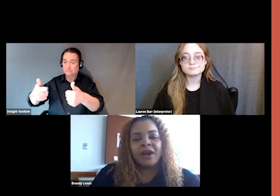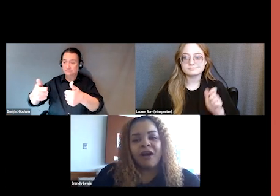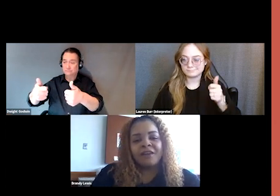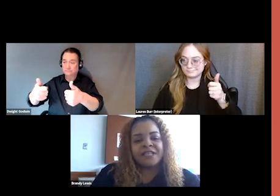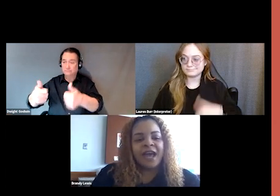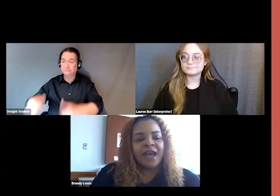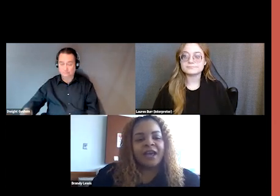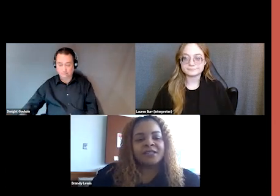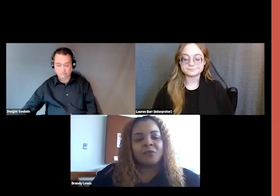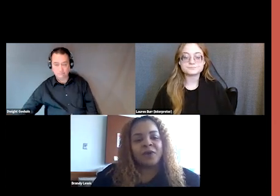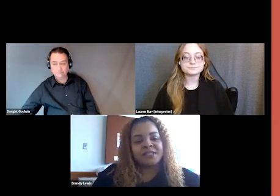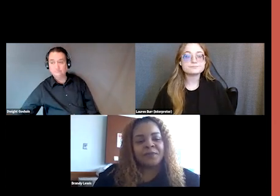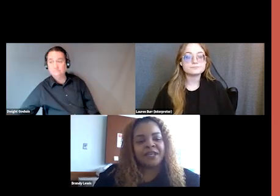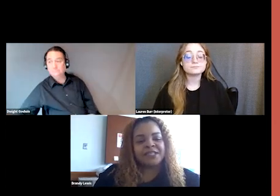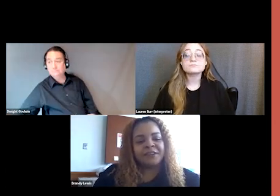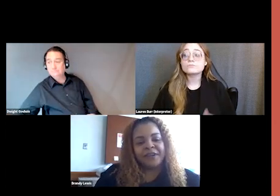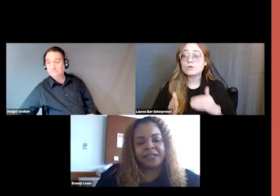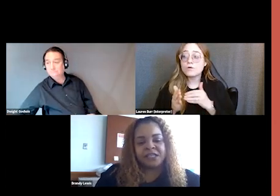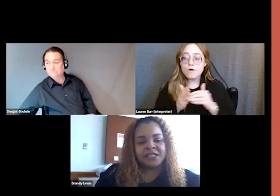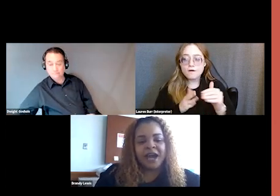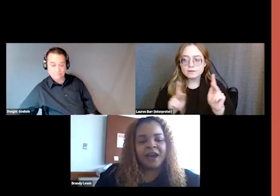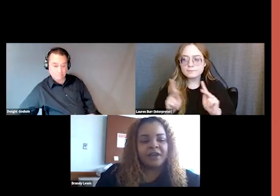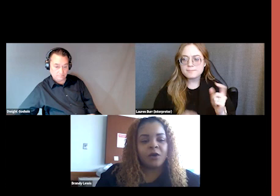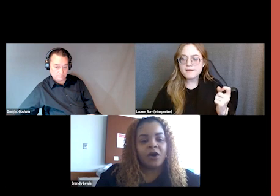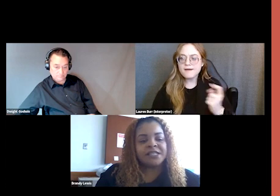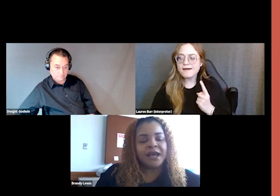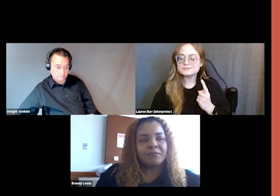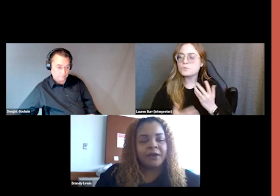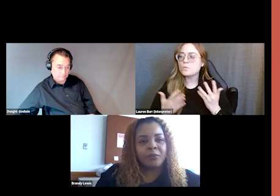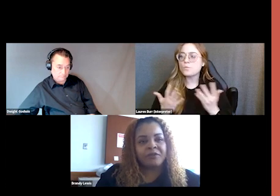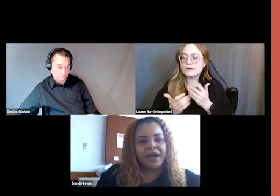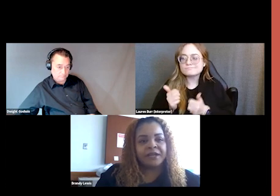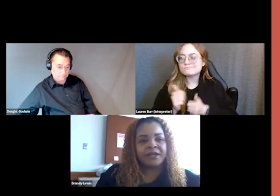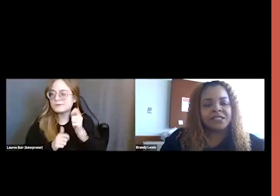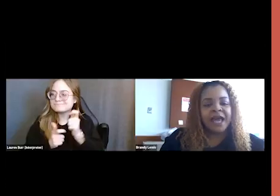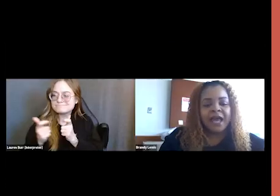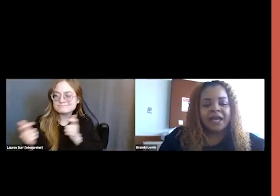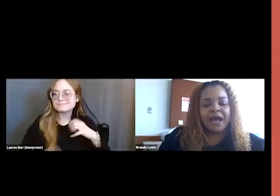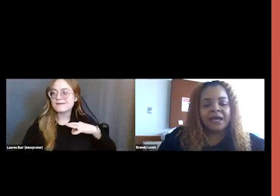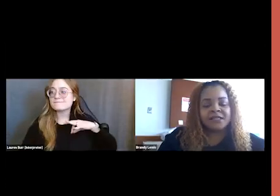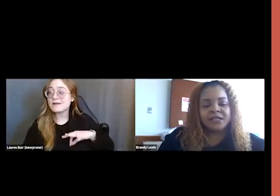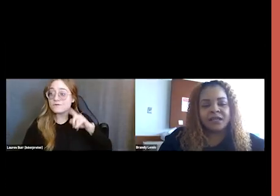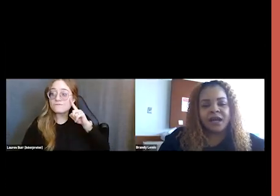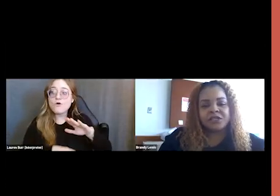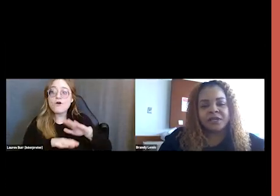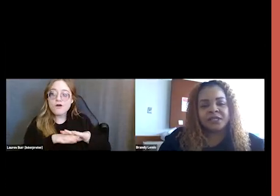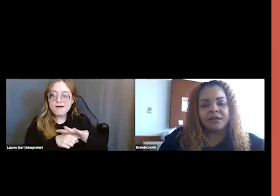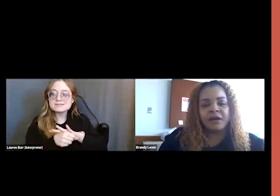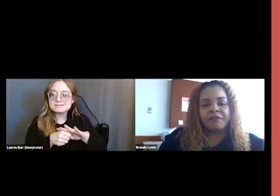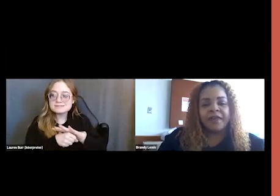We are often asked what's the biggest advantages to having onsite medical providers, and I honestly cannot stress enough